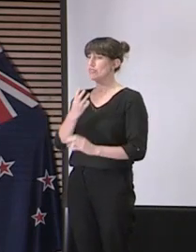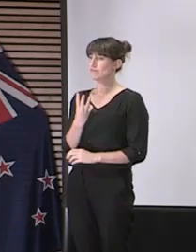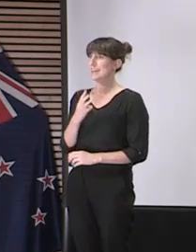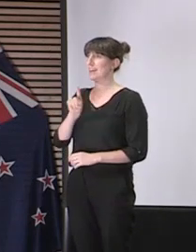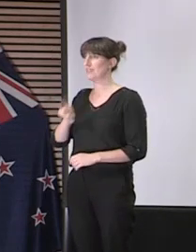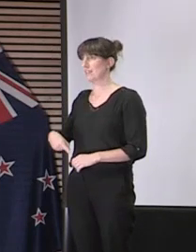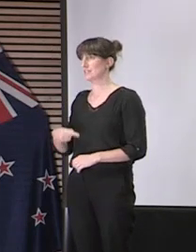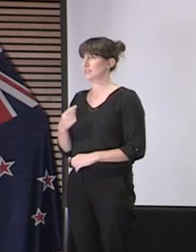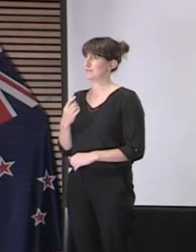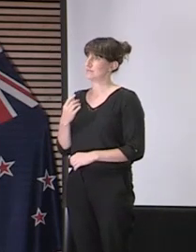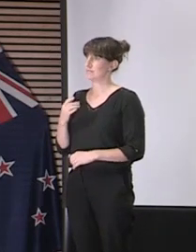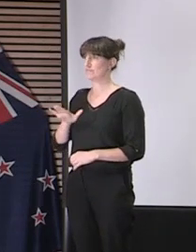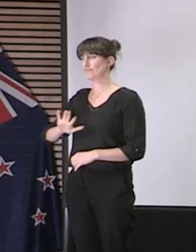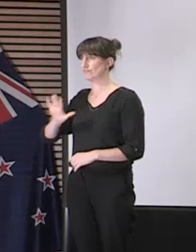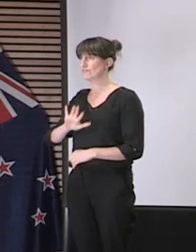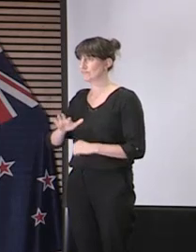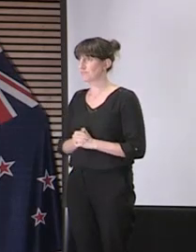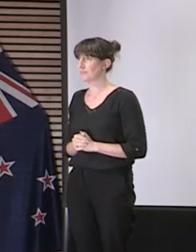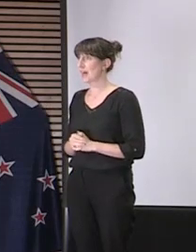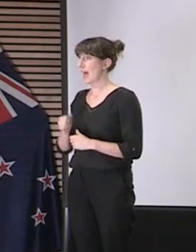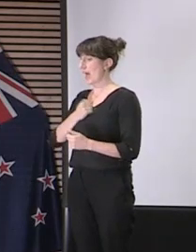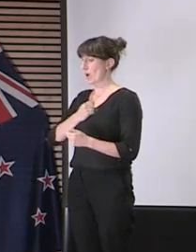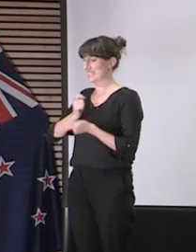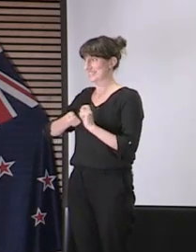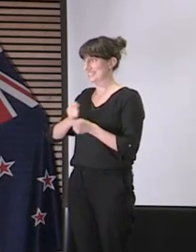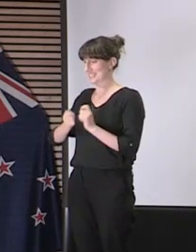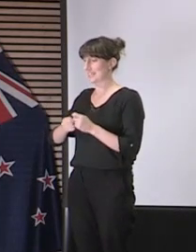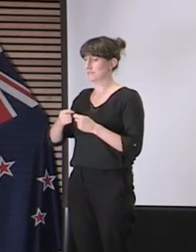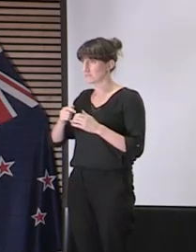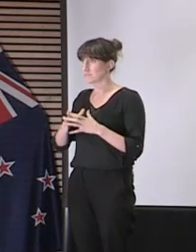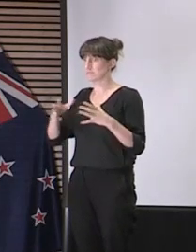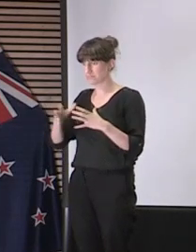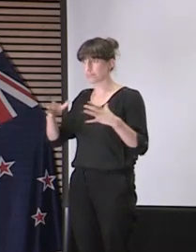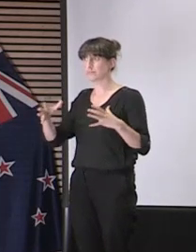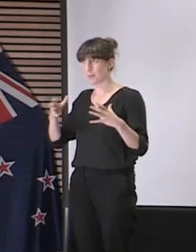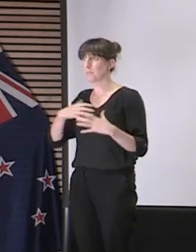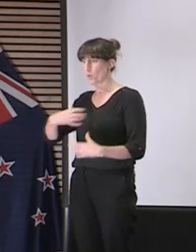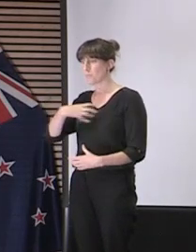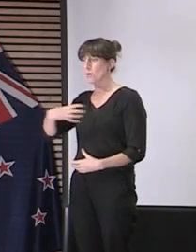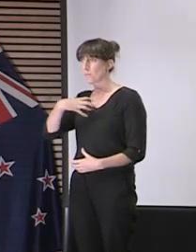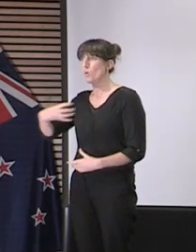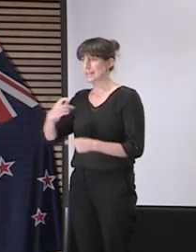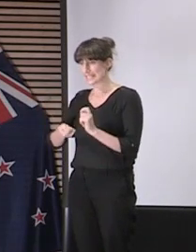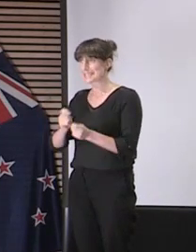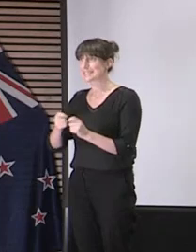and the 7-day rolling average is now 3,343. Our testing